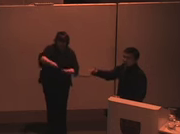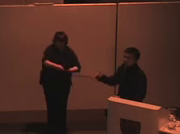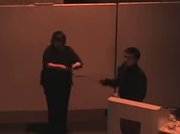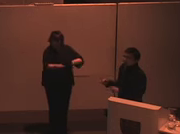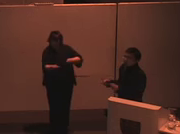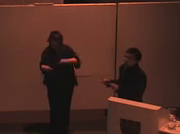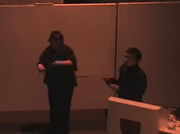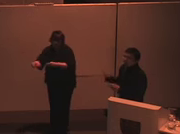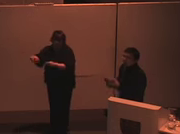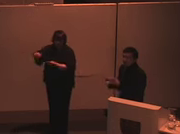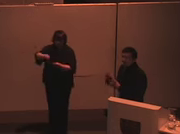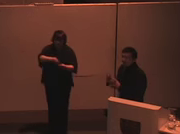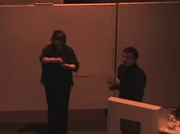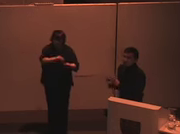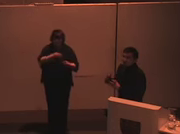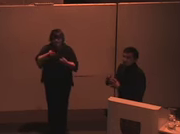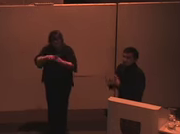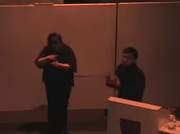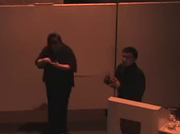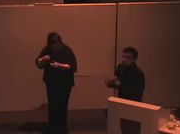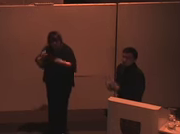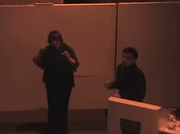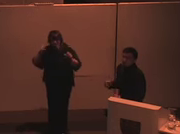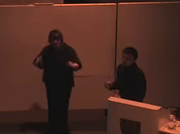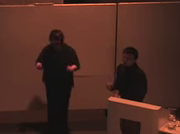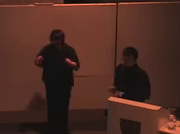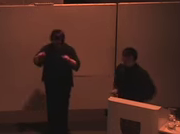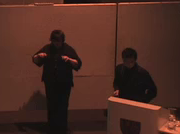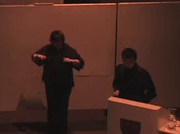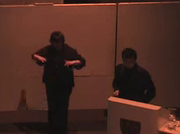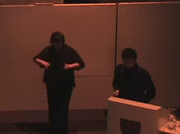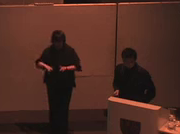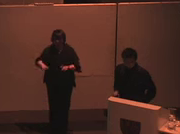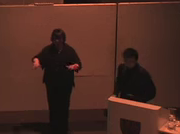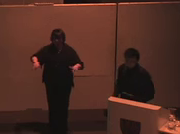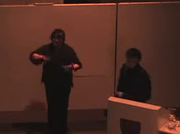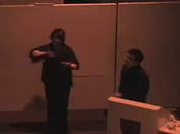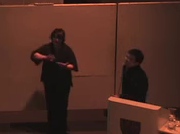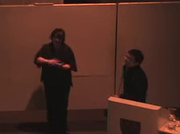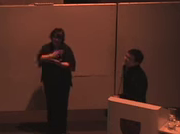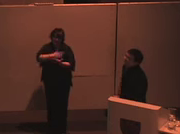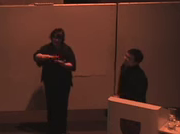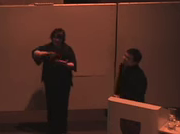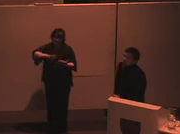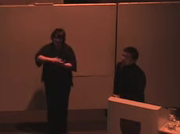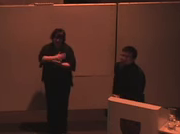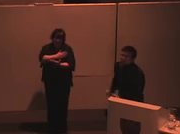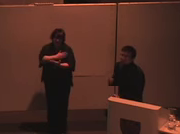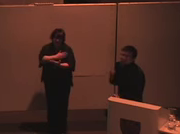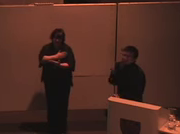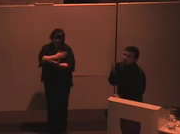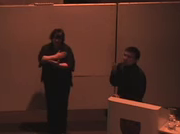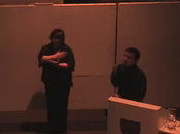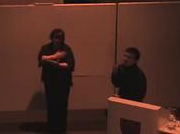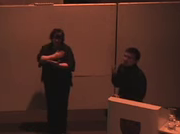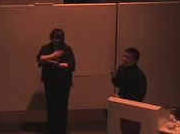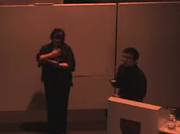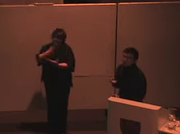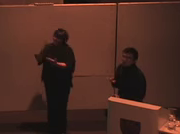And then you can play on that time. And this is, I think, very, very similar